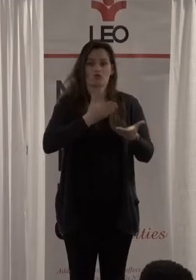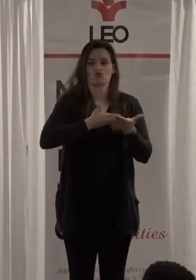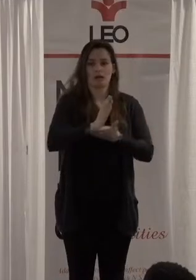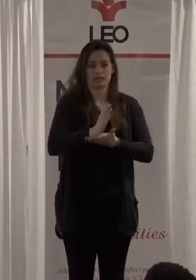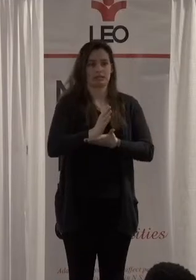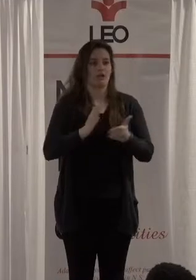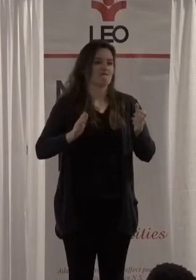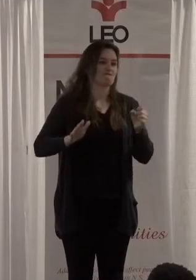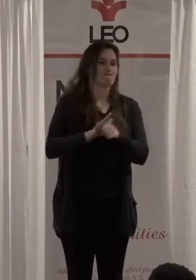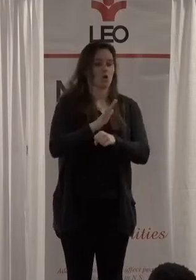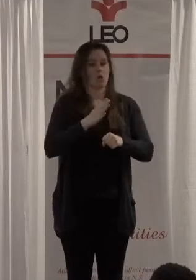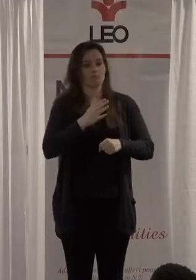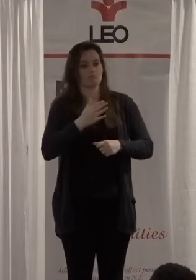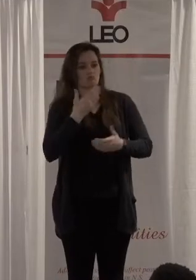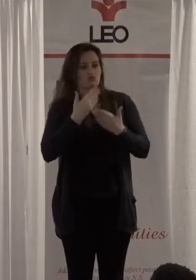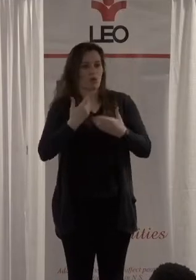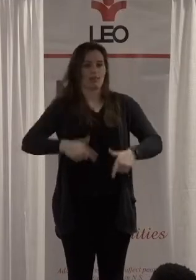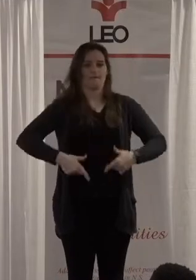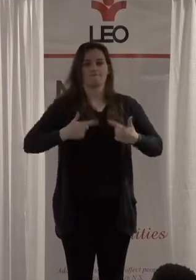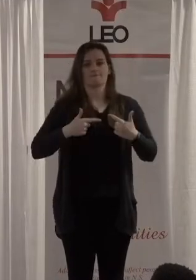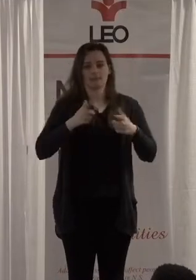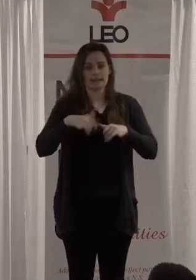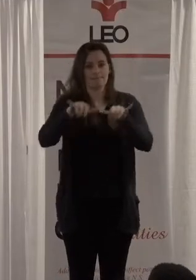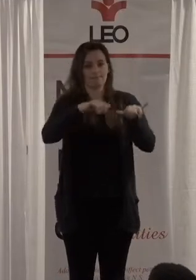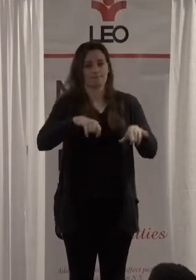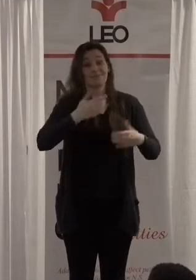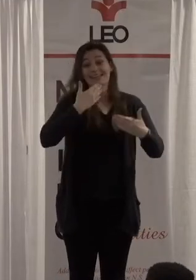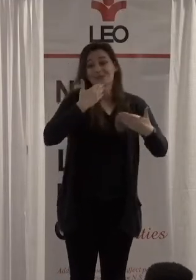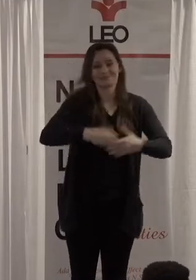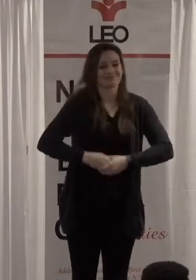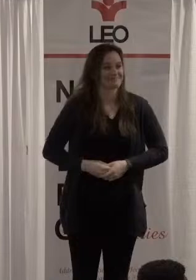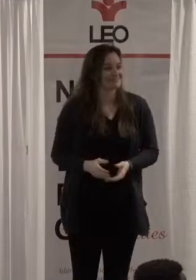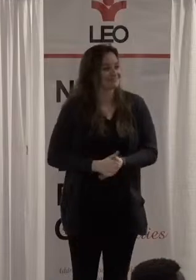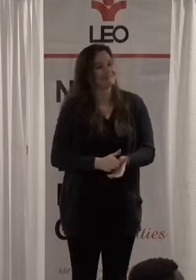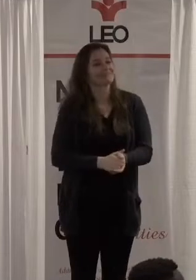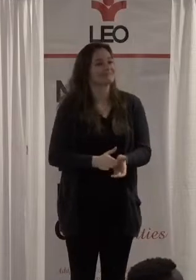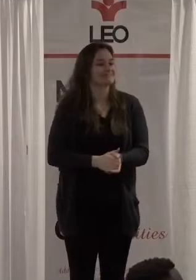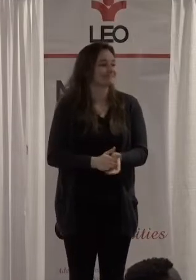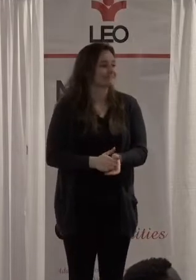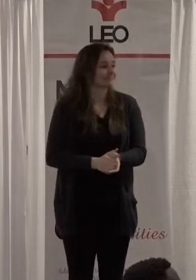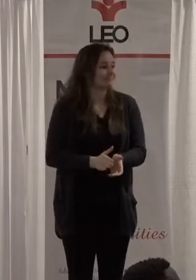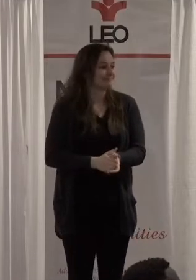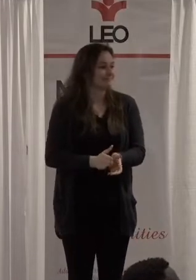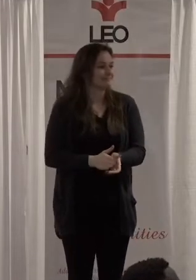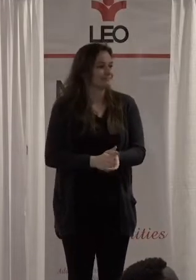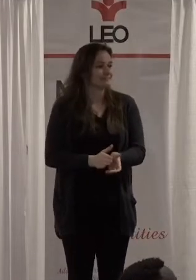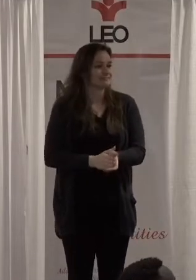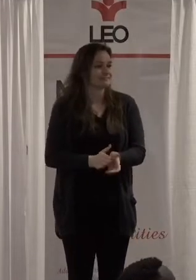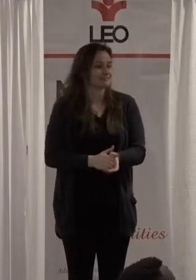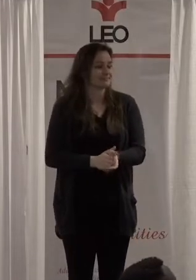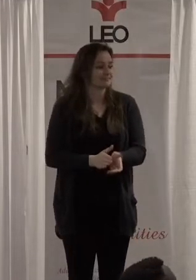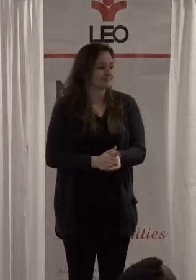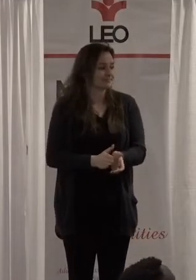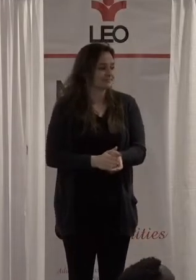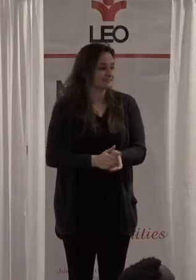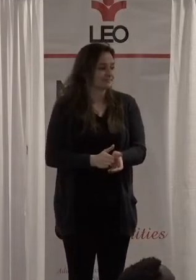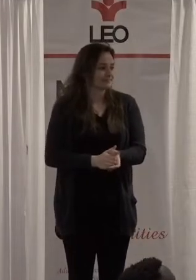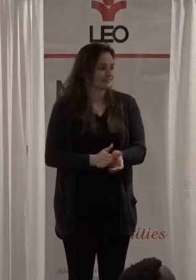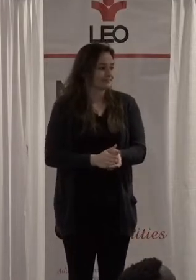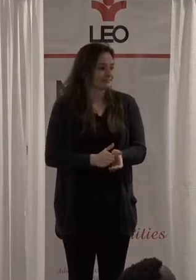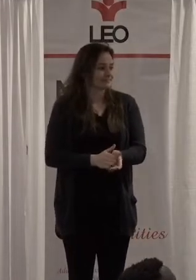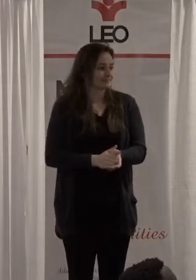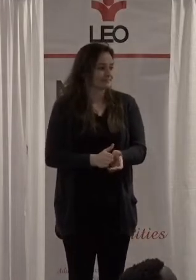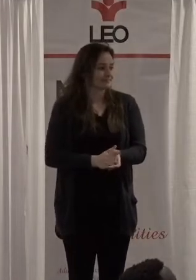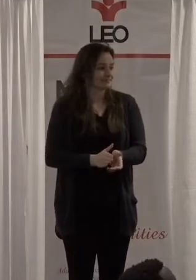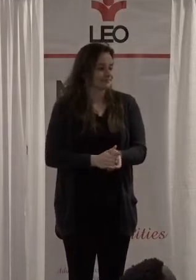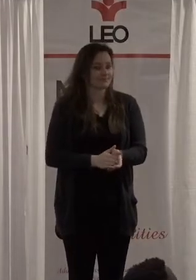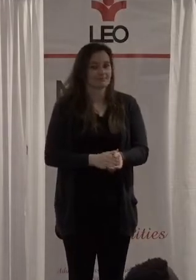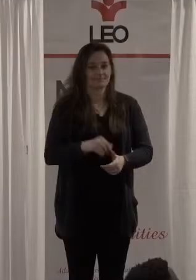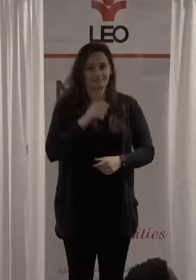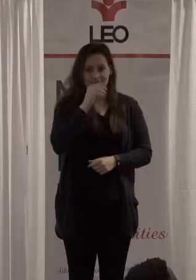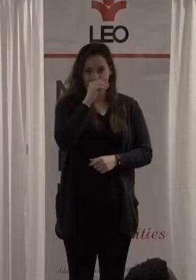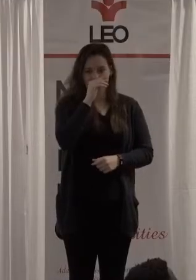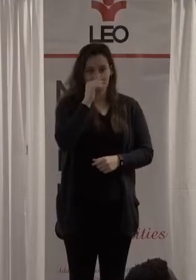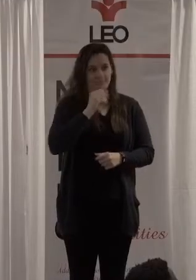THANK YOU SO MUCH. WELA'LIOQ.